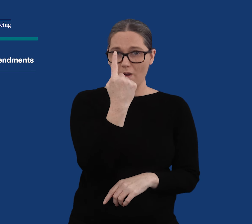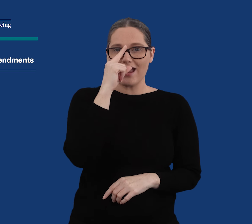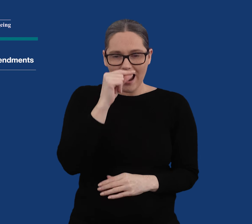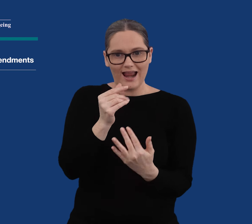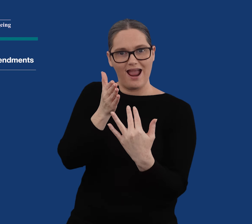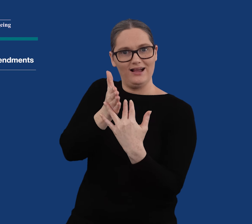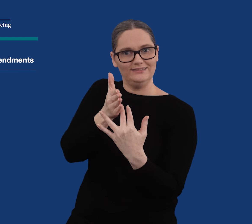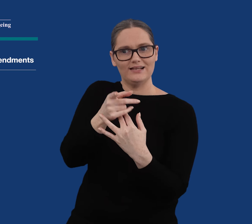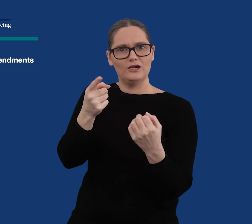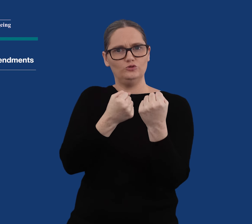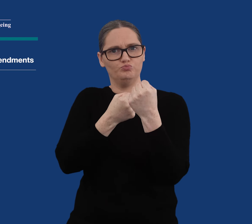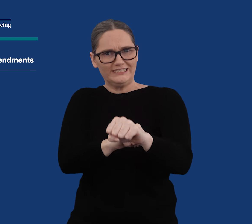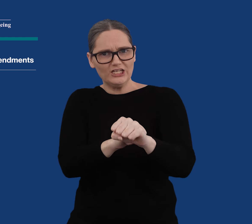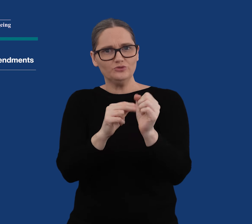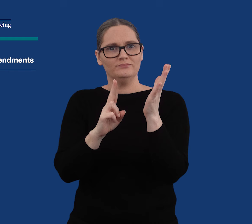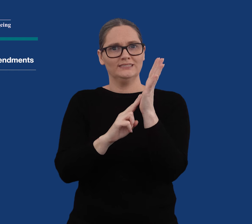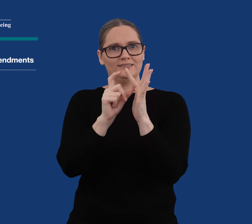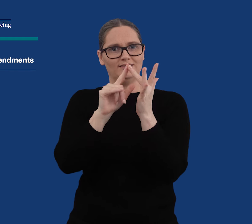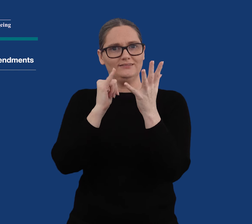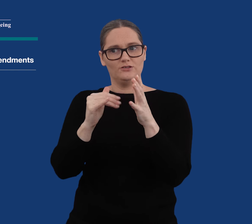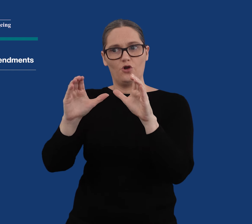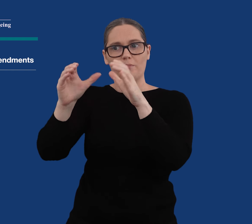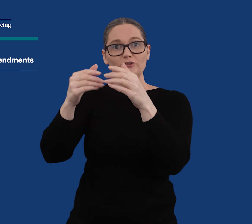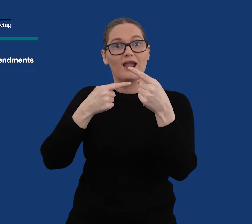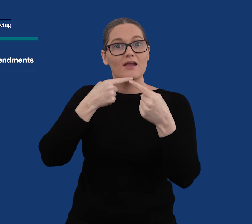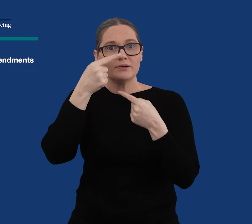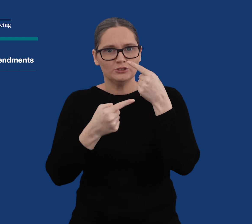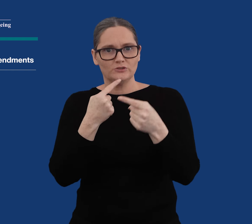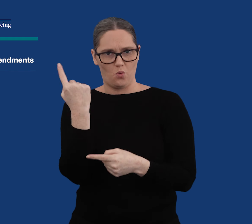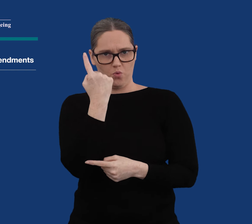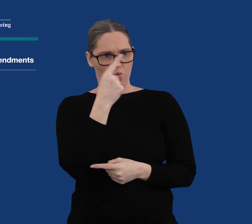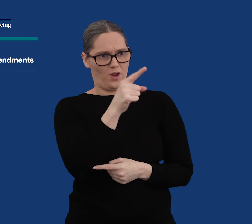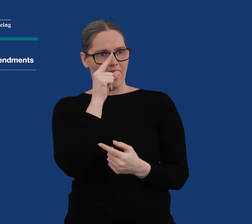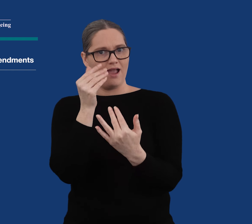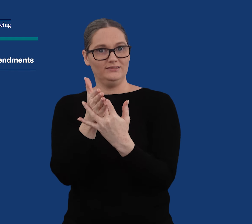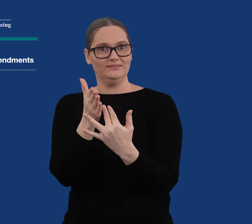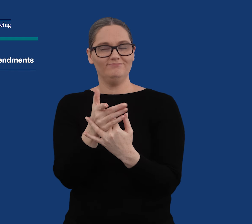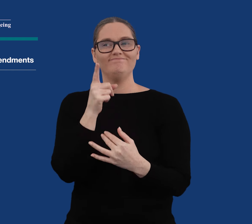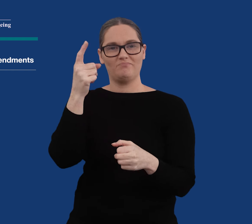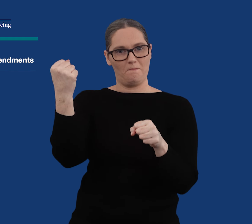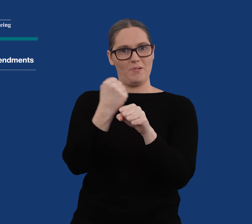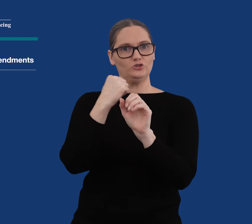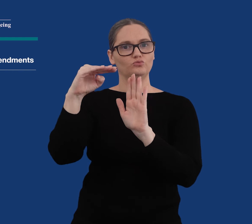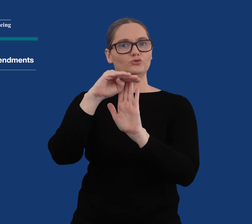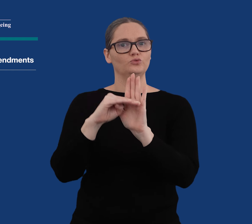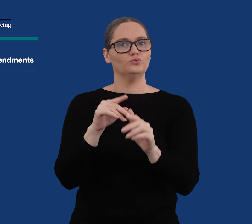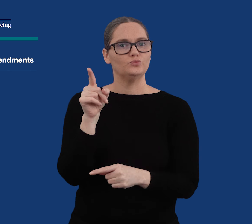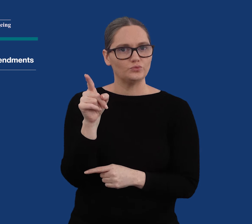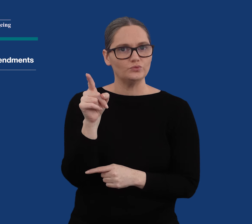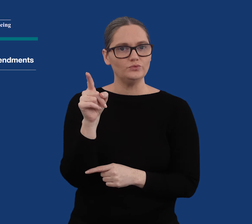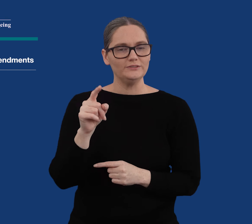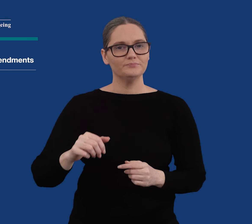who can access protected NDIS Commission information.